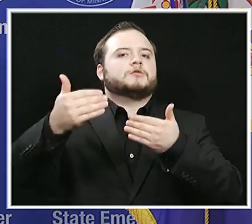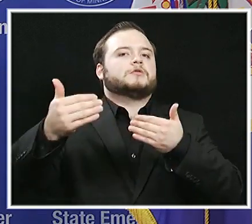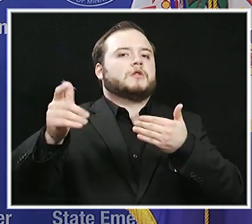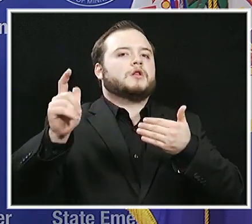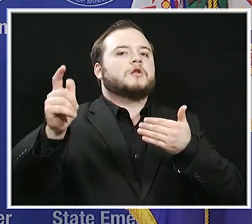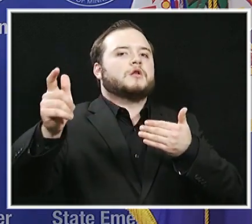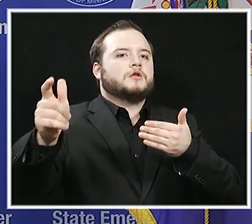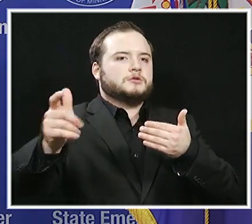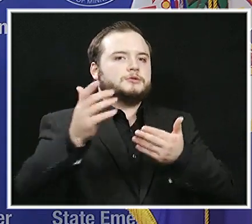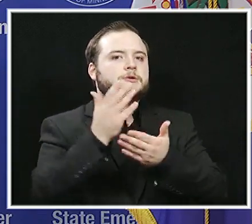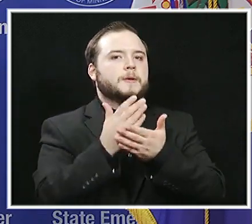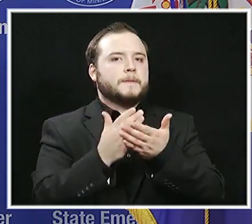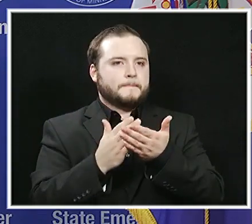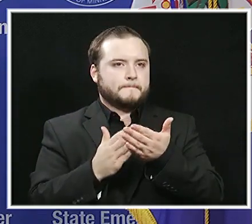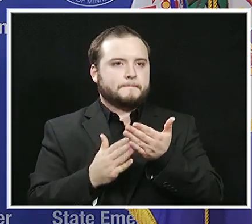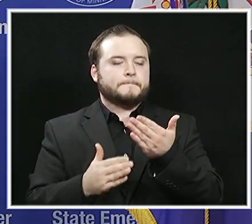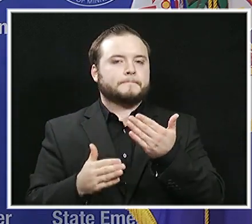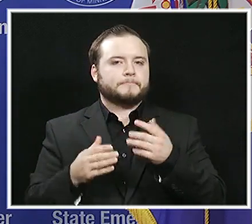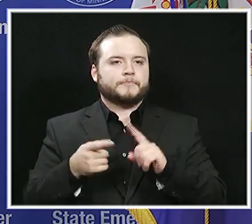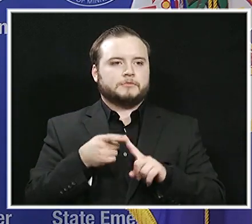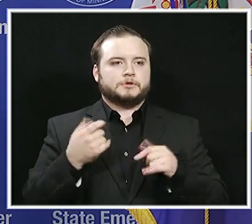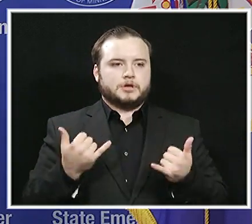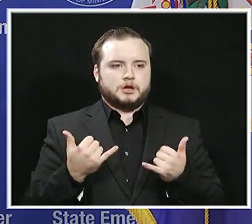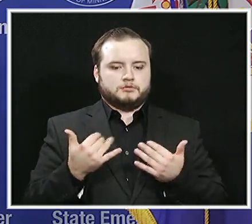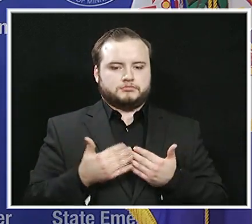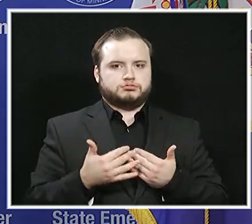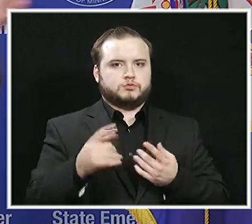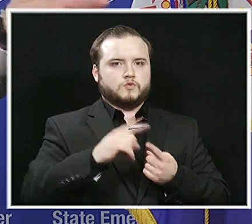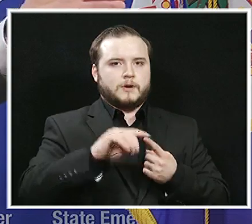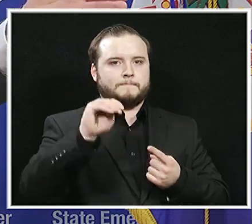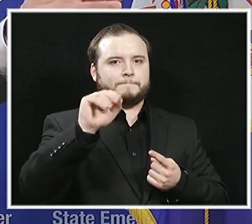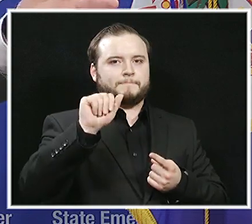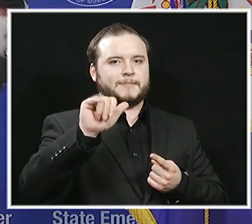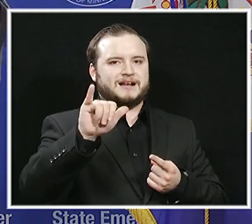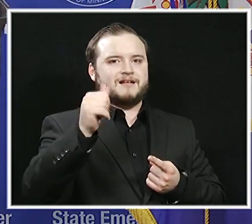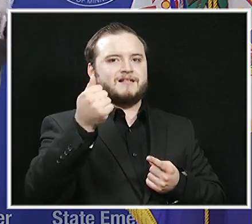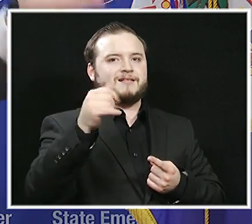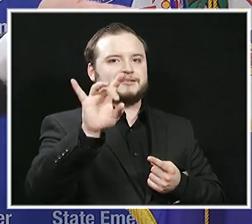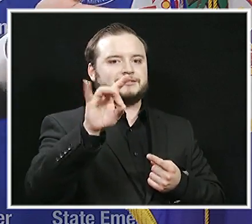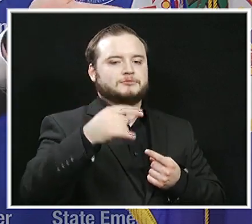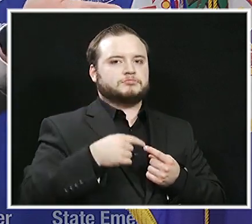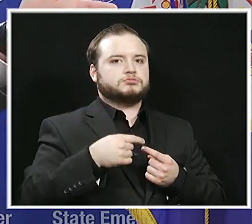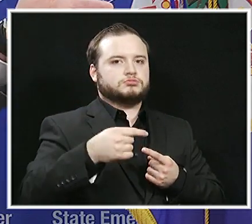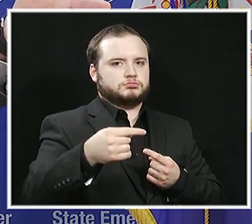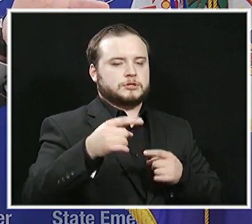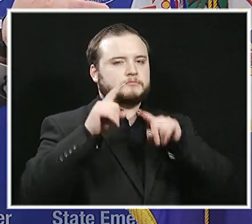that's to come. And it's our belief that some of this can happen during this current time between